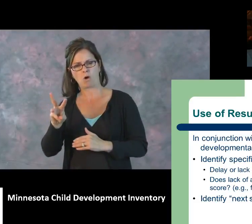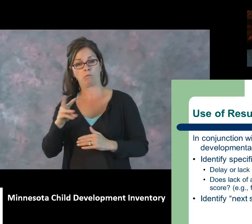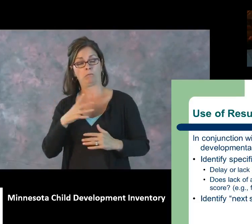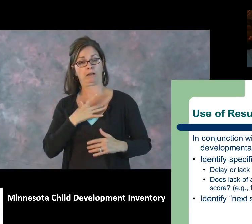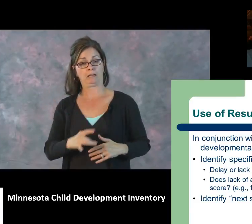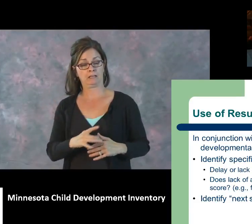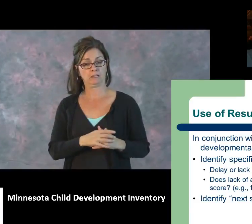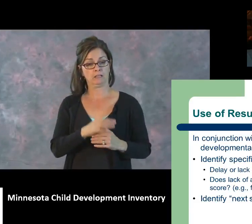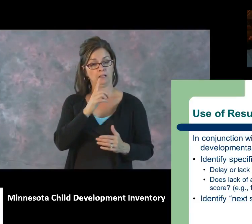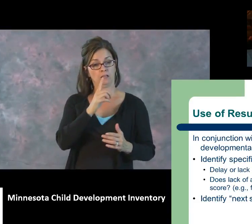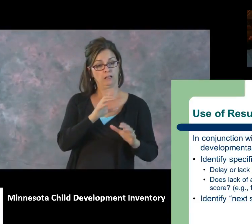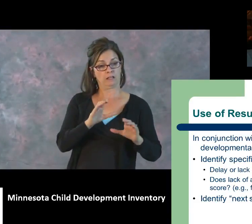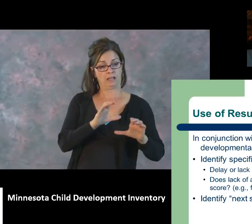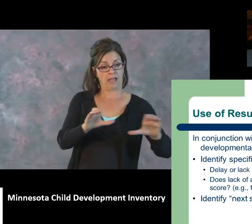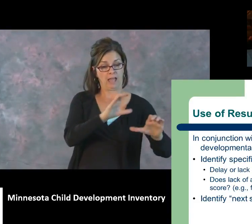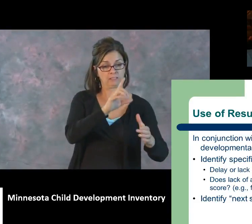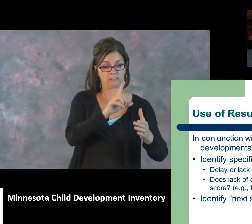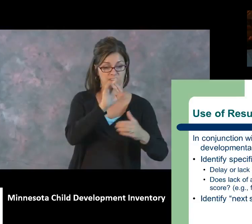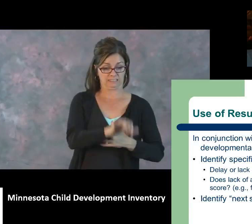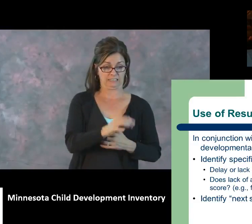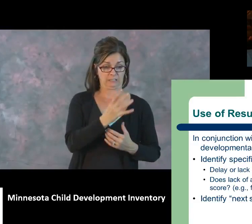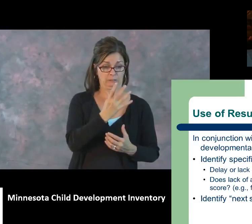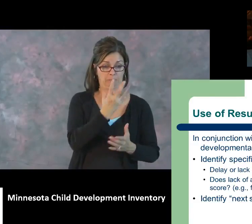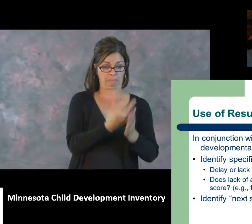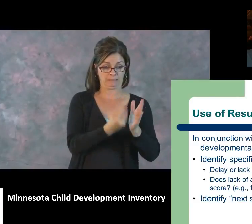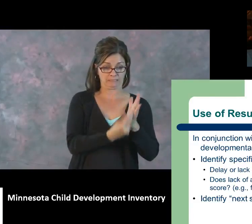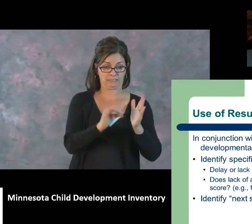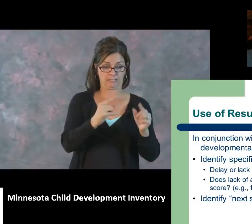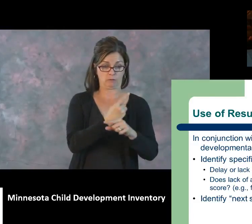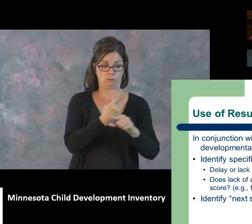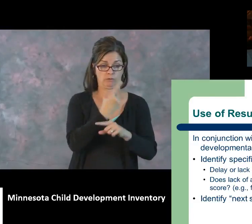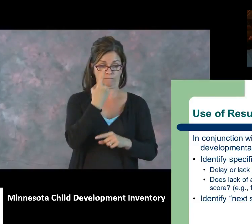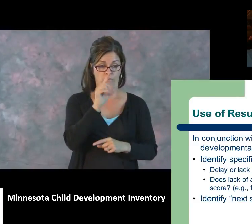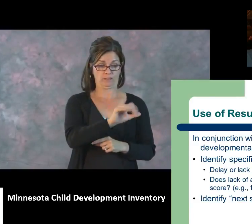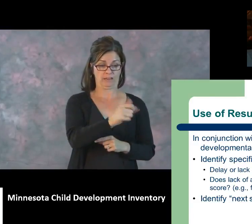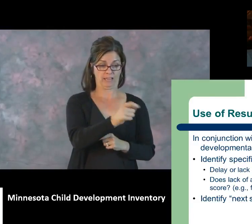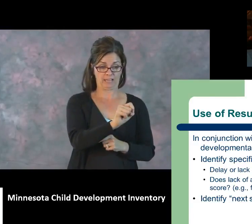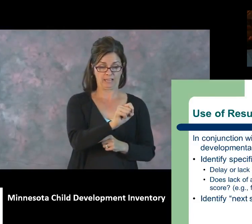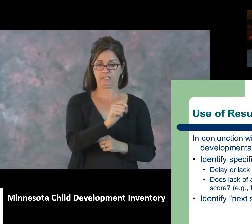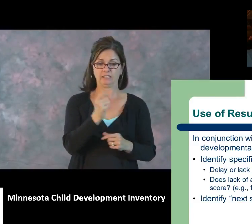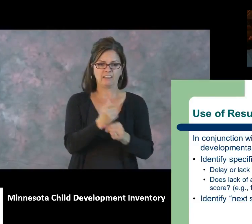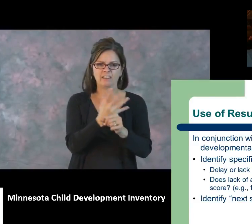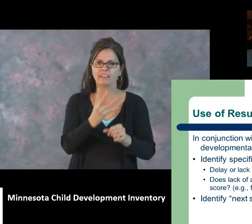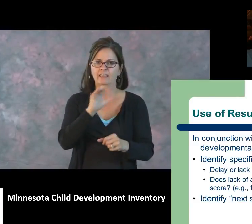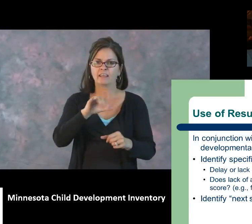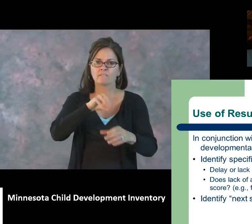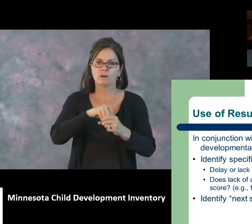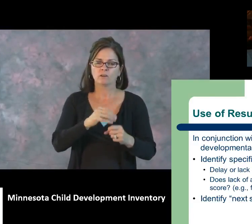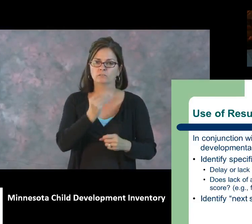that are technically appropriate for their age, are all items that involve food and eating by mouth,